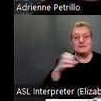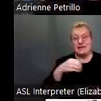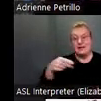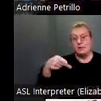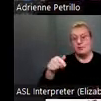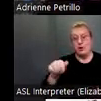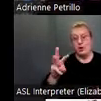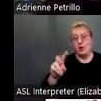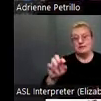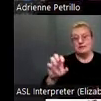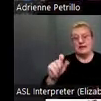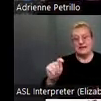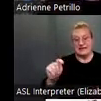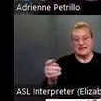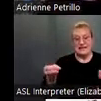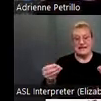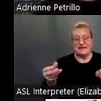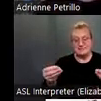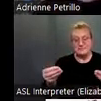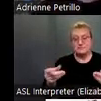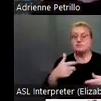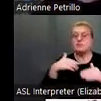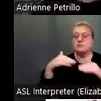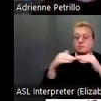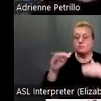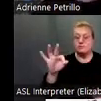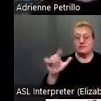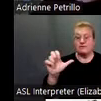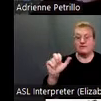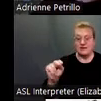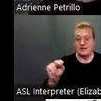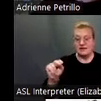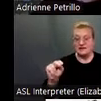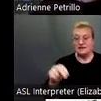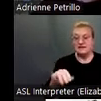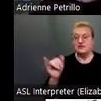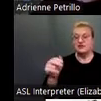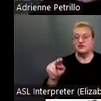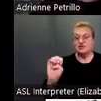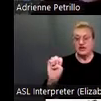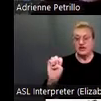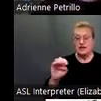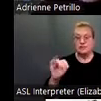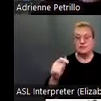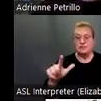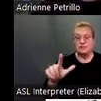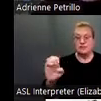I am also joined by my colleagues, Falyn Elhard, Jane Preston, Michelle Daly, and Ann Wicks.